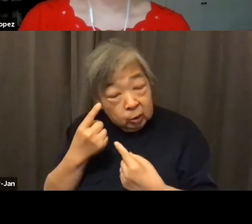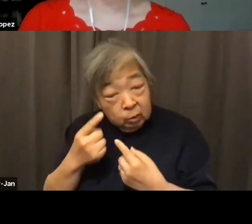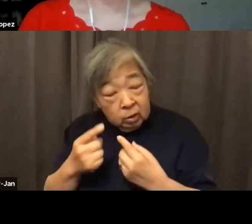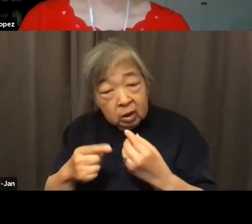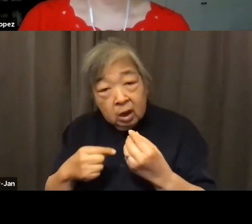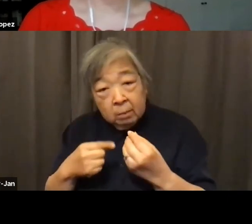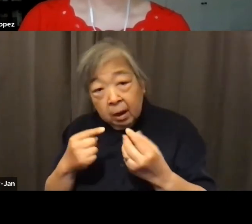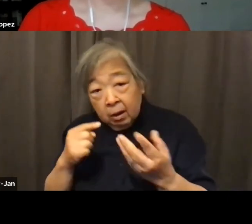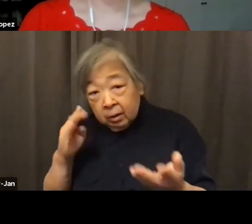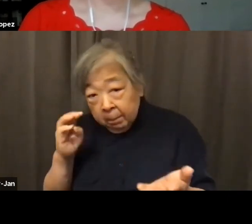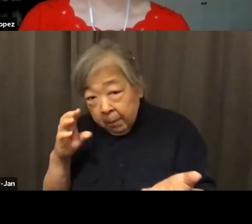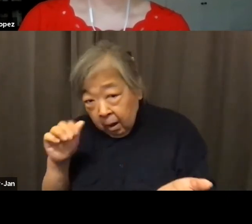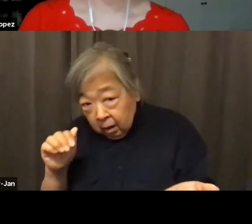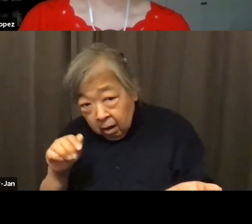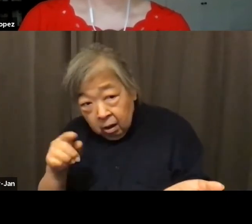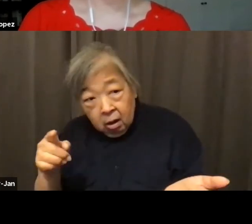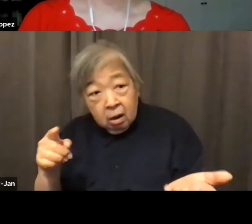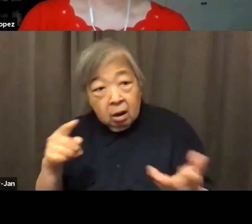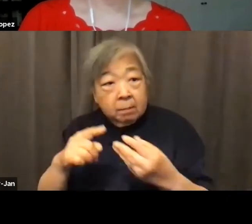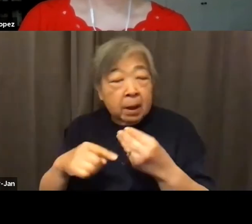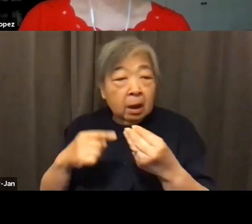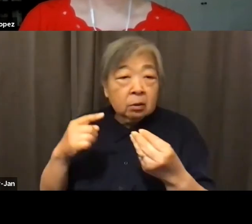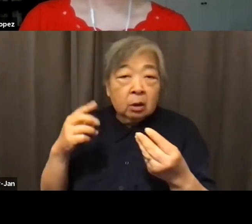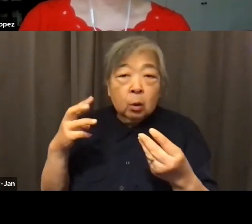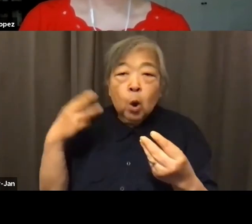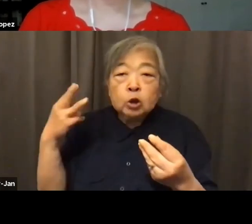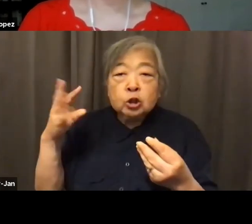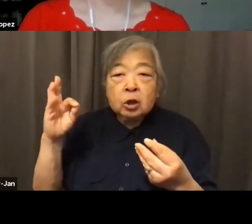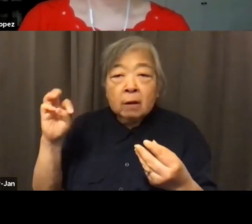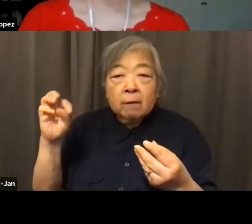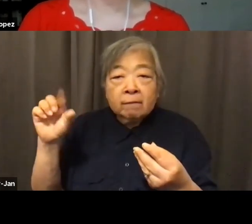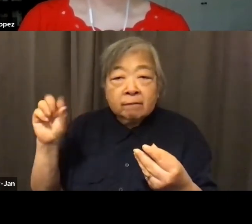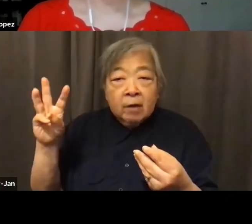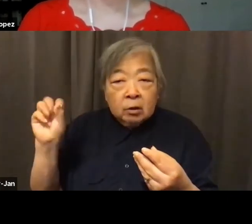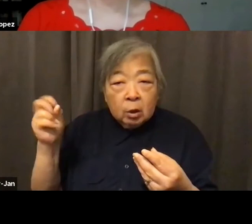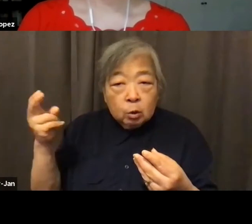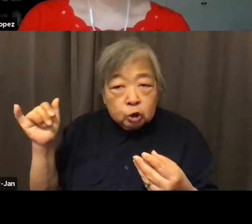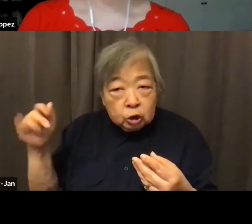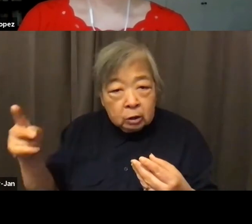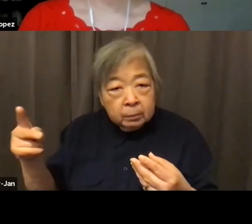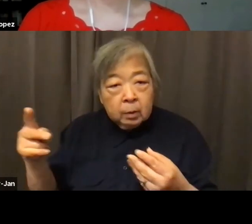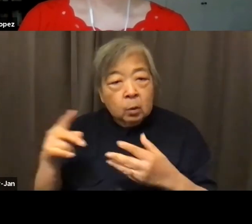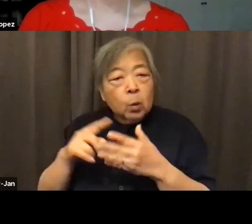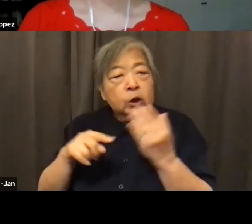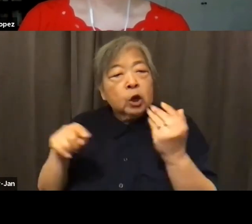Washington Fellowship, how those programs think about using PDF versus other document